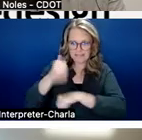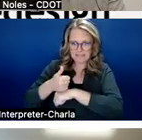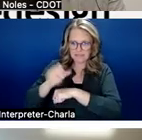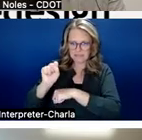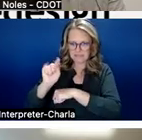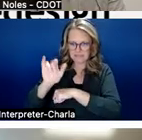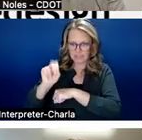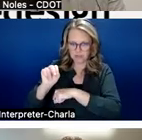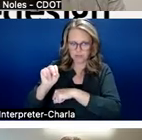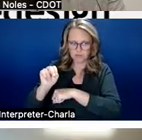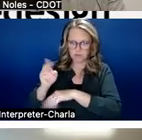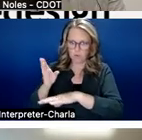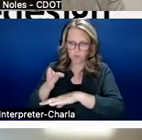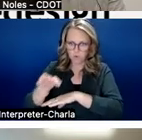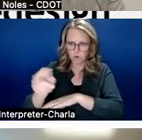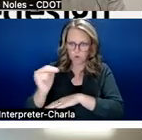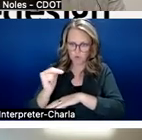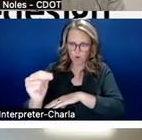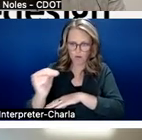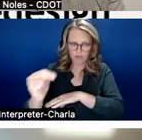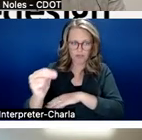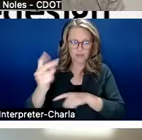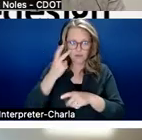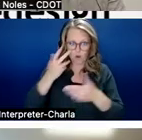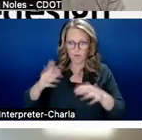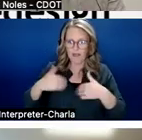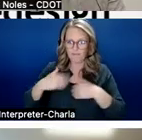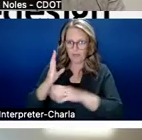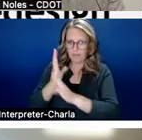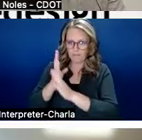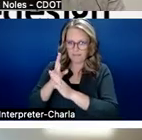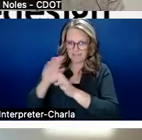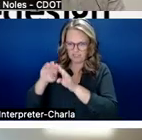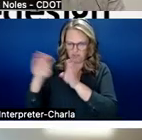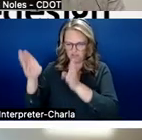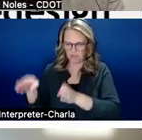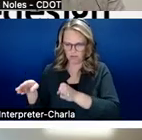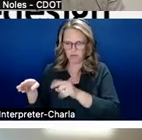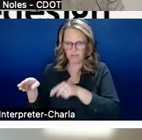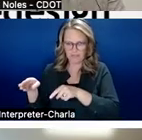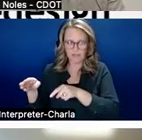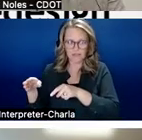where the existing bus shelter is that connects to the rail line, the W line at the Decatur